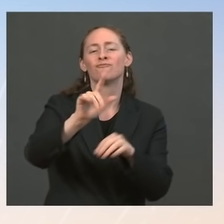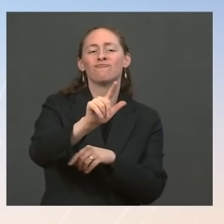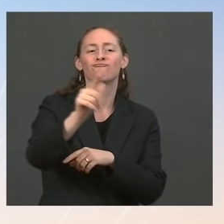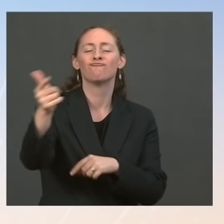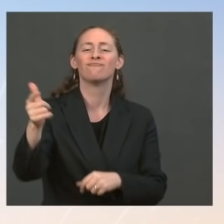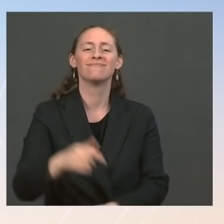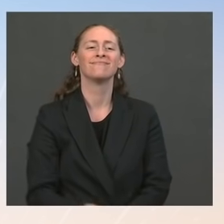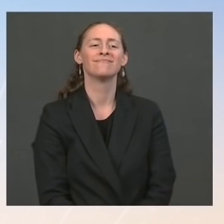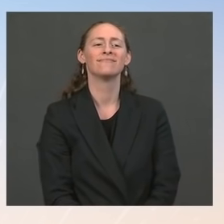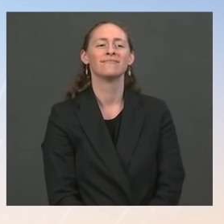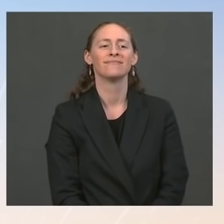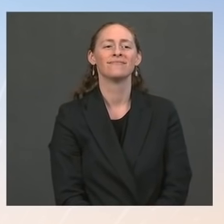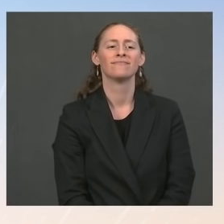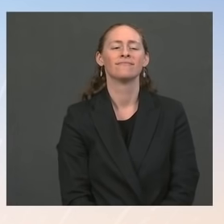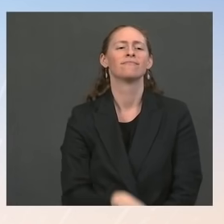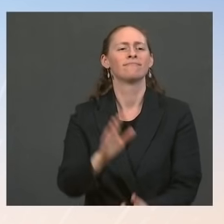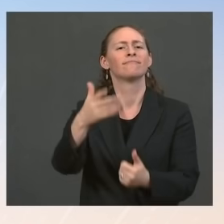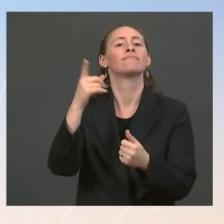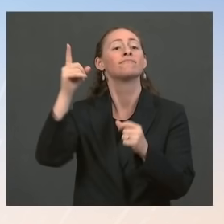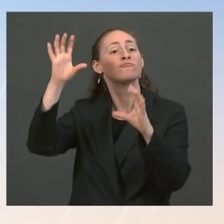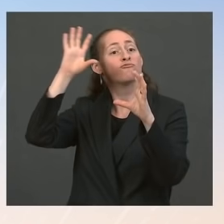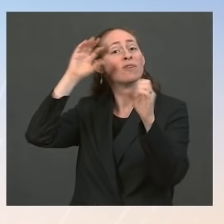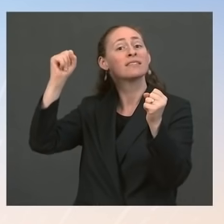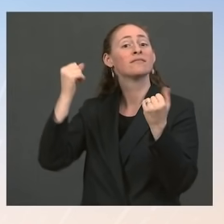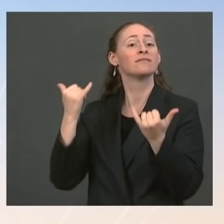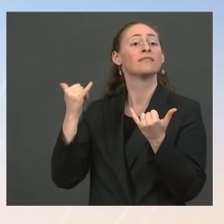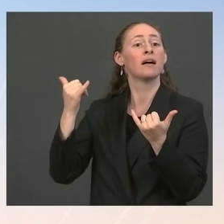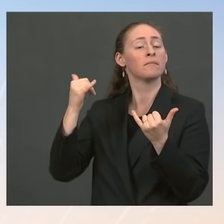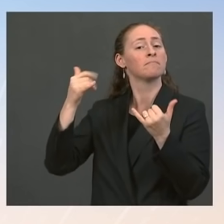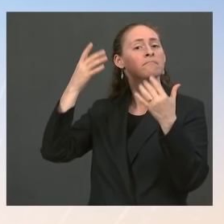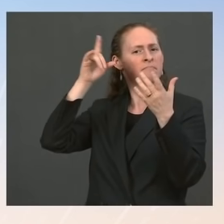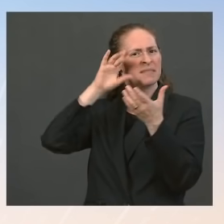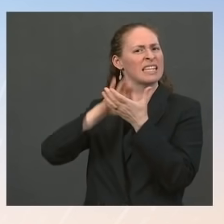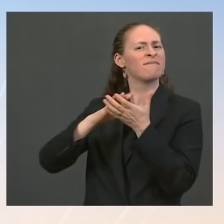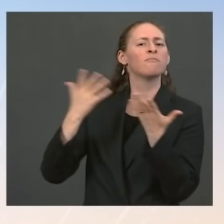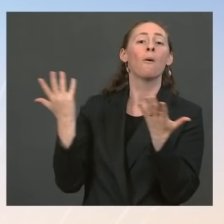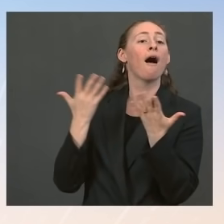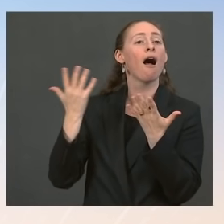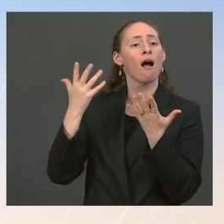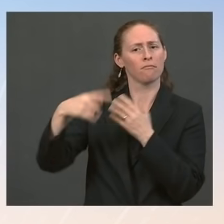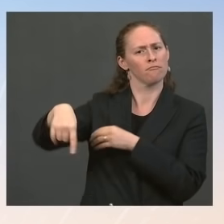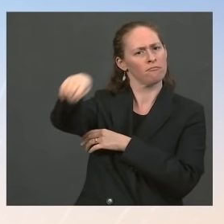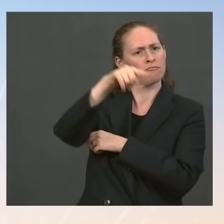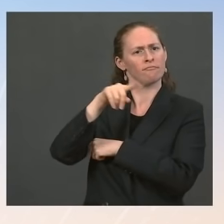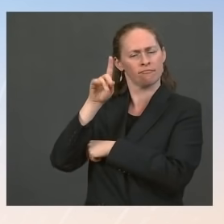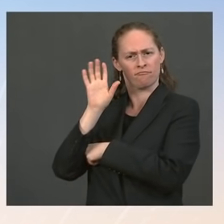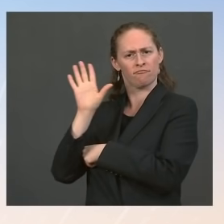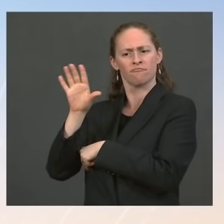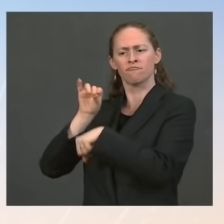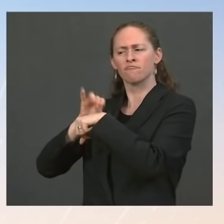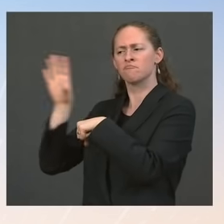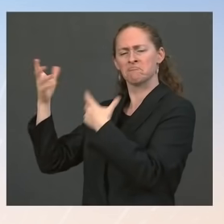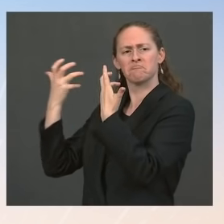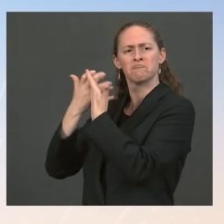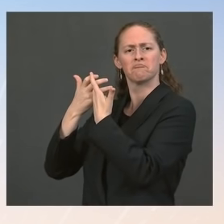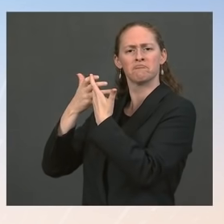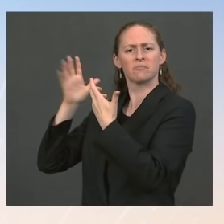does President Biden believe that his military advisors supported his decision to withdraw all of U.S. troops,